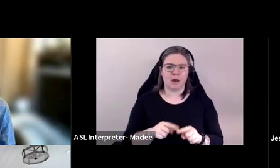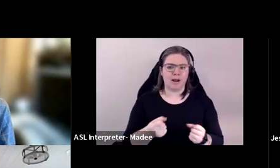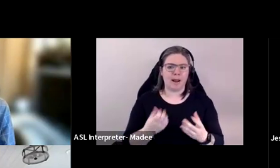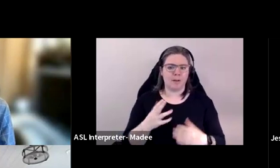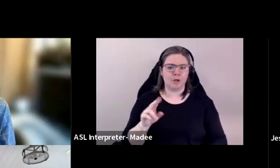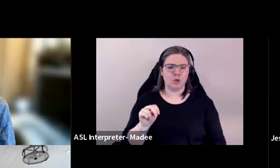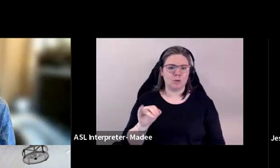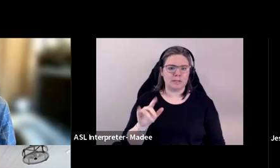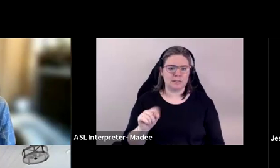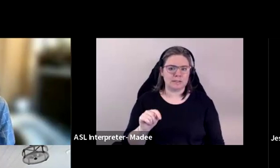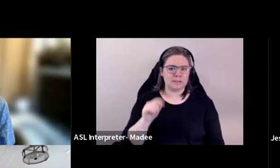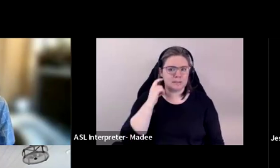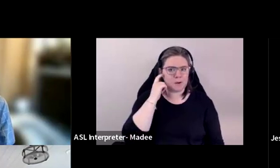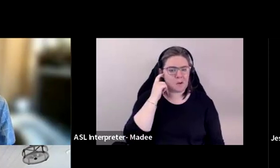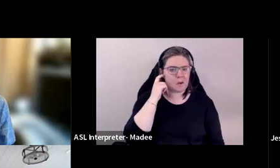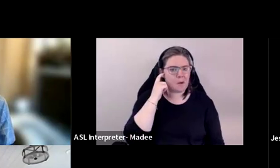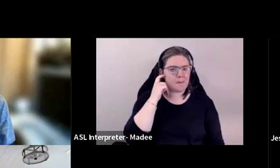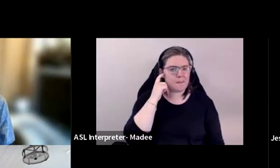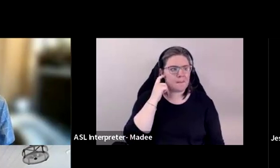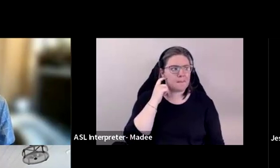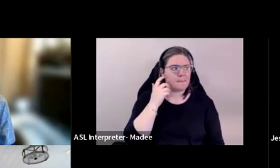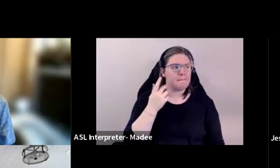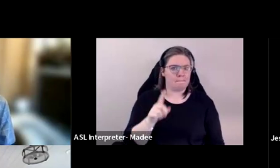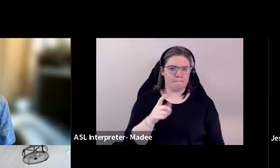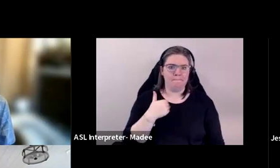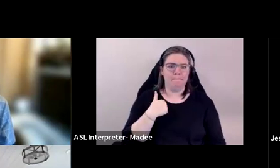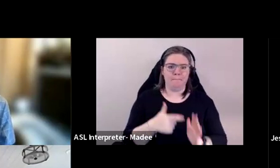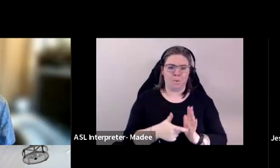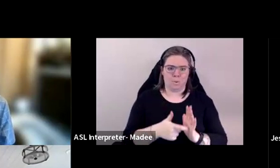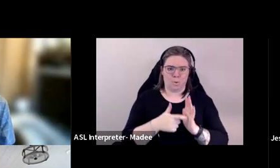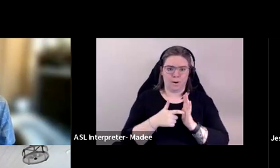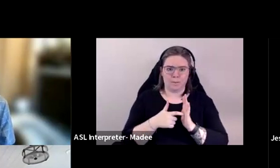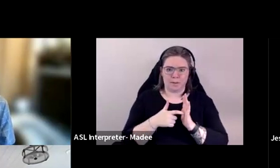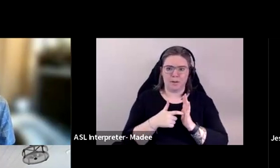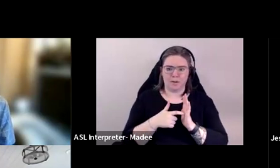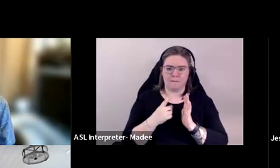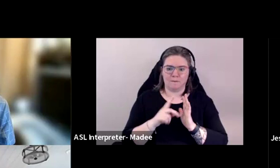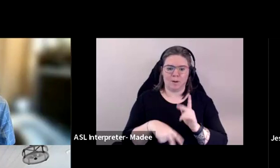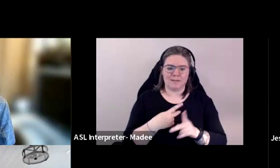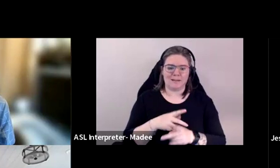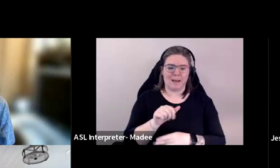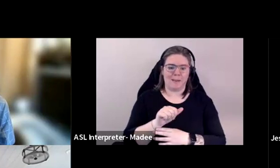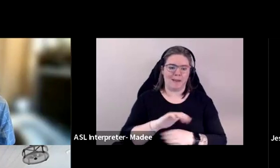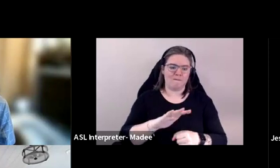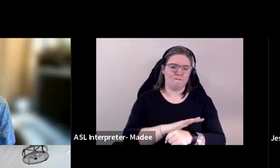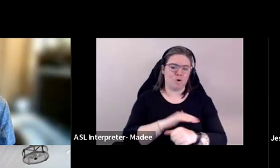there's there's there's a requirement for type, a fully accessible units. But